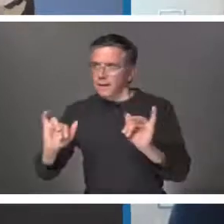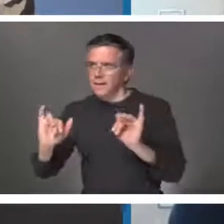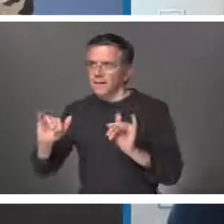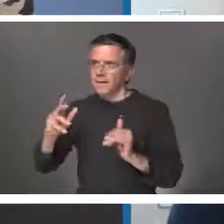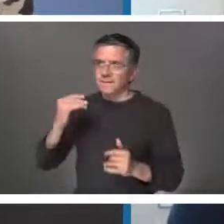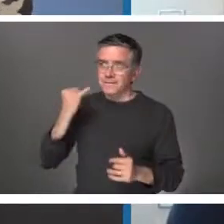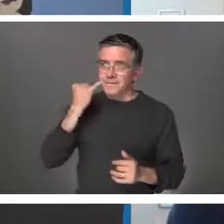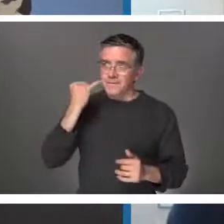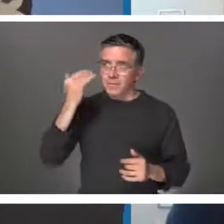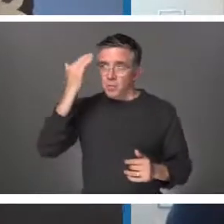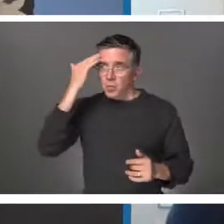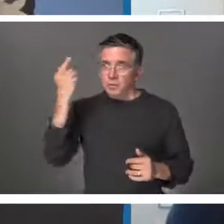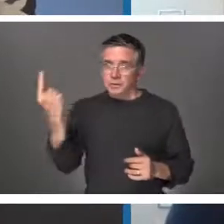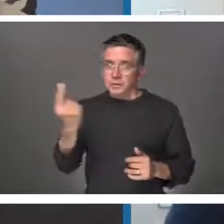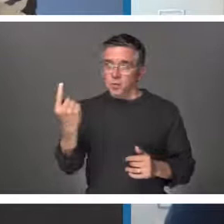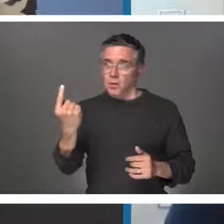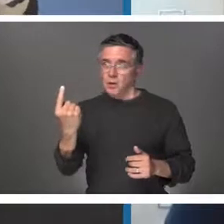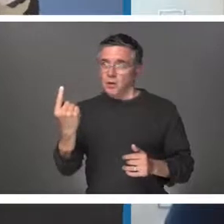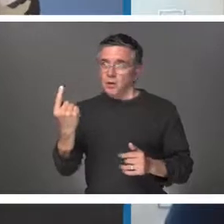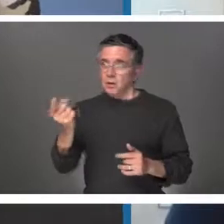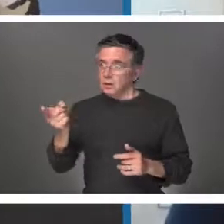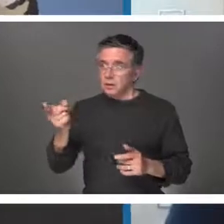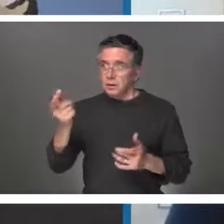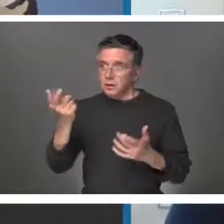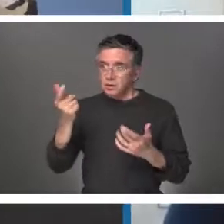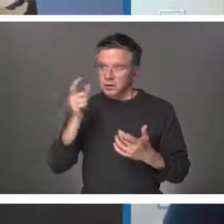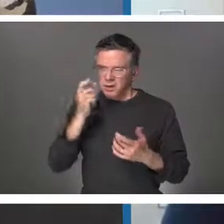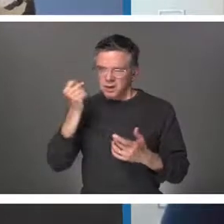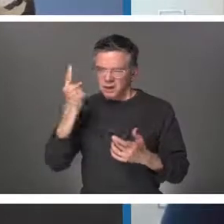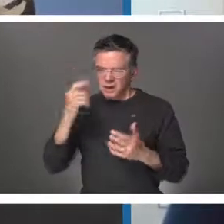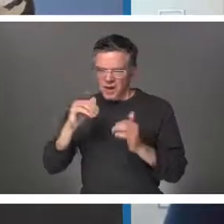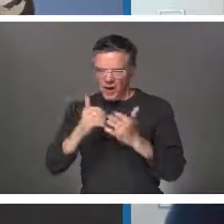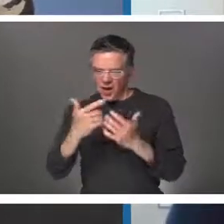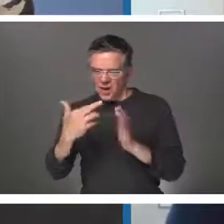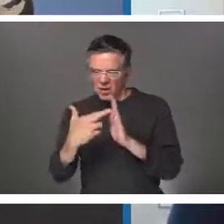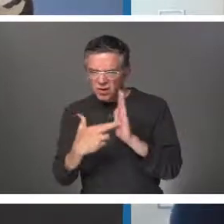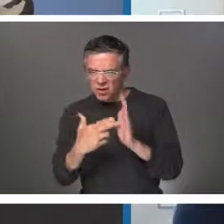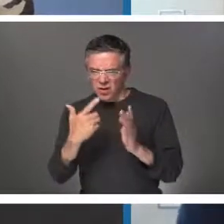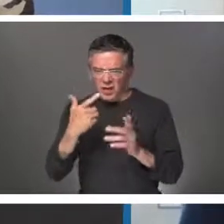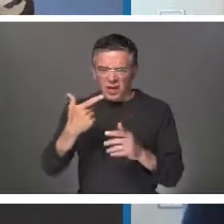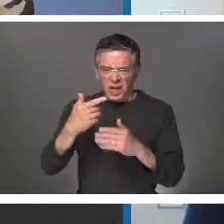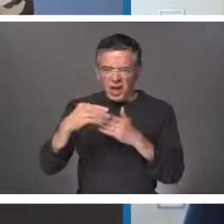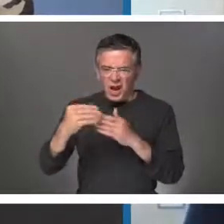and can use the help of somebody who can click the refresh, or just know where to go.